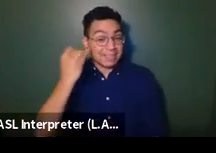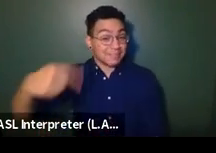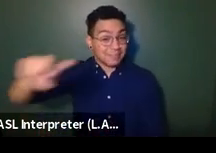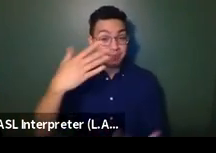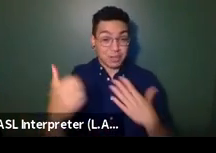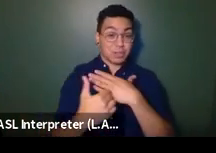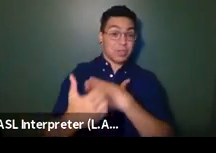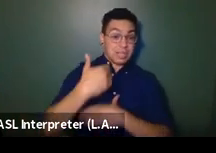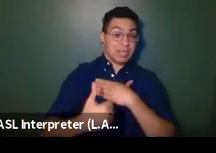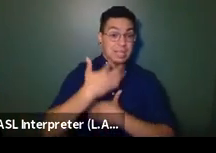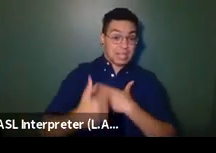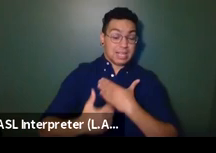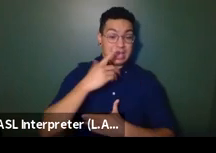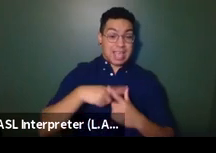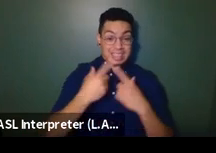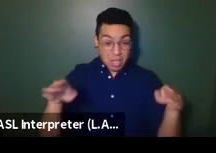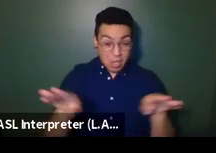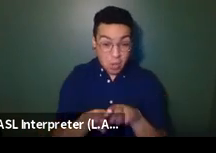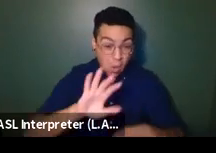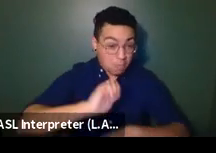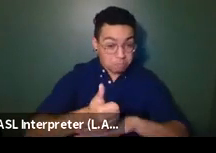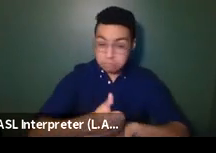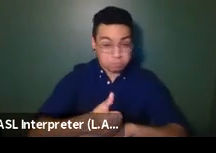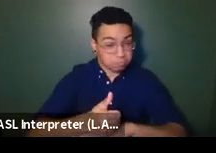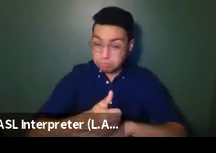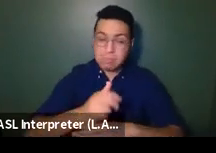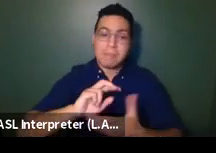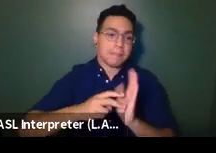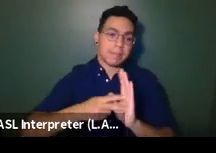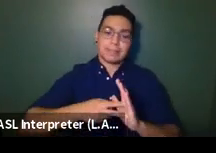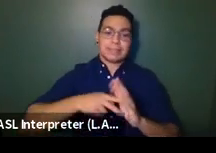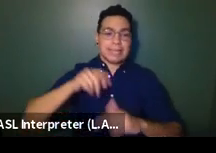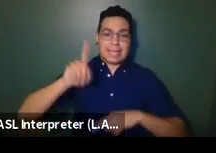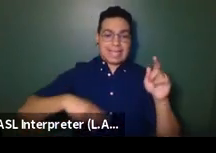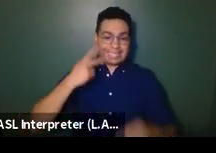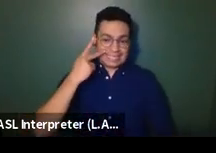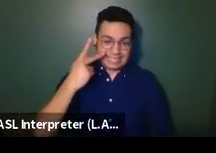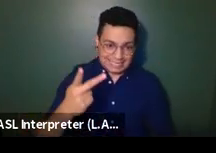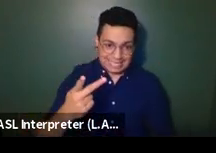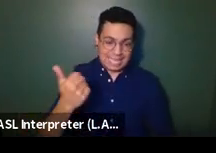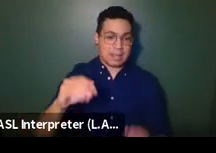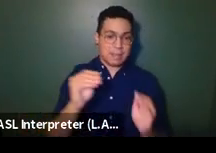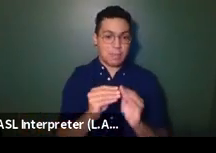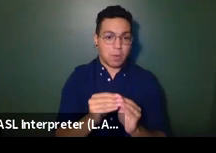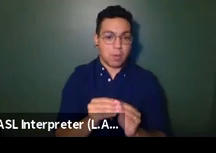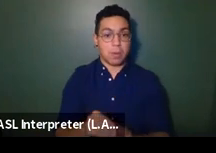ESD 189 - Amy Colburn: So just kind of, and if you the school. Yesterday we talked about that support. So you can actually see it on my screen. It's at the bottom.